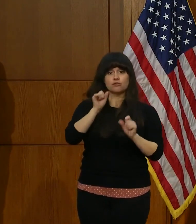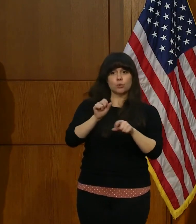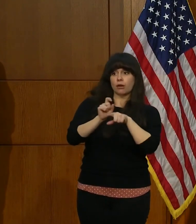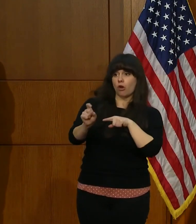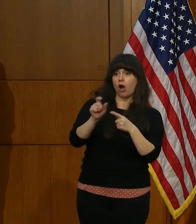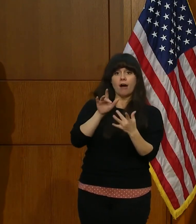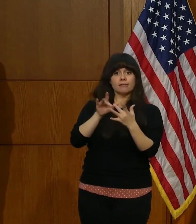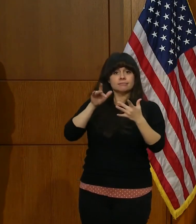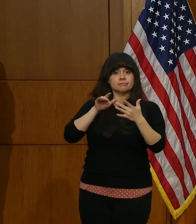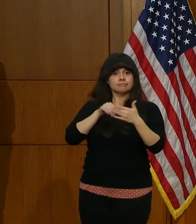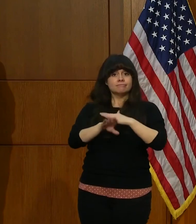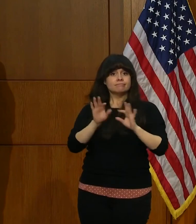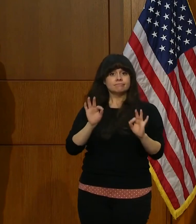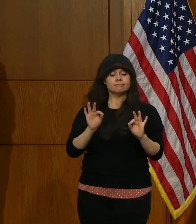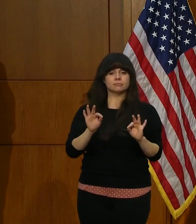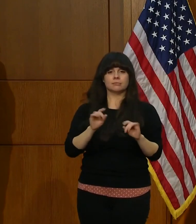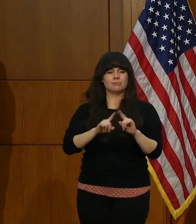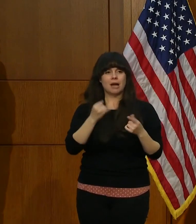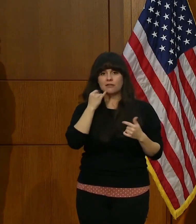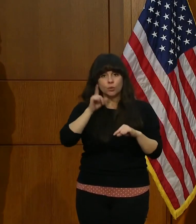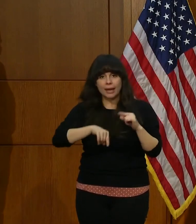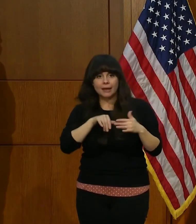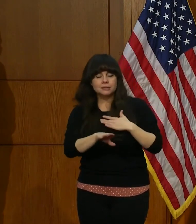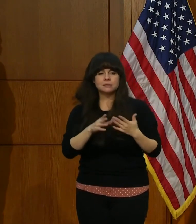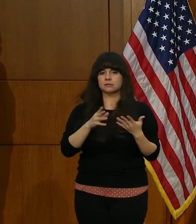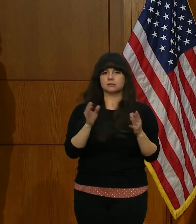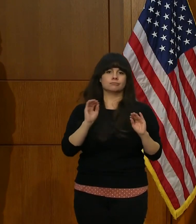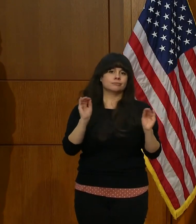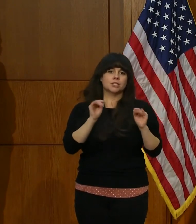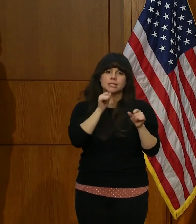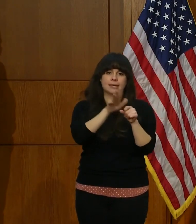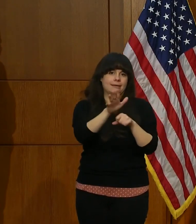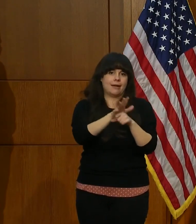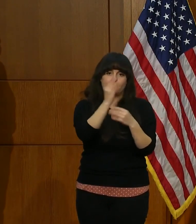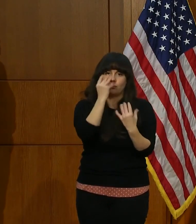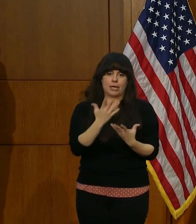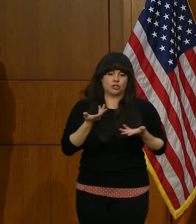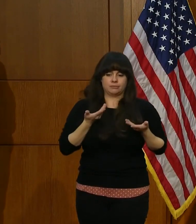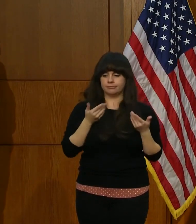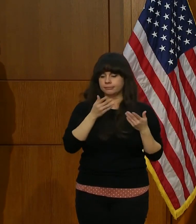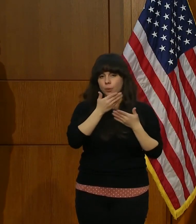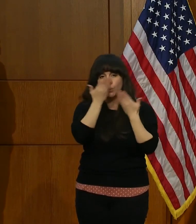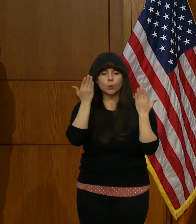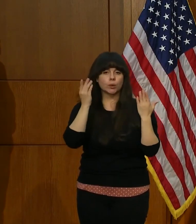YOU CAN GET THROUGH, BUT NOT NEARLY ENOUGH IF YOU CAN'T. SO